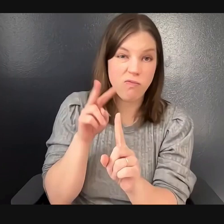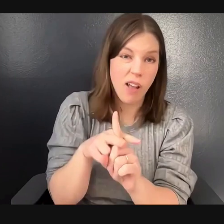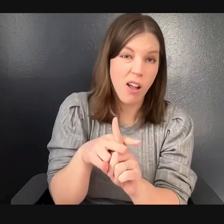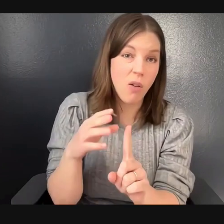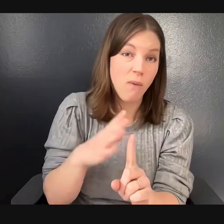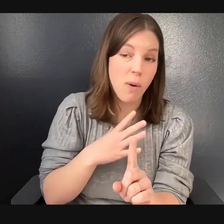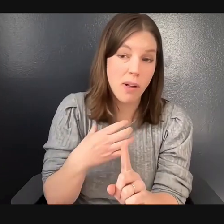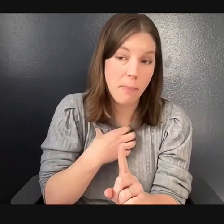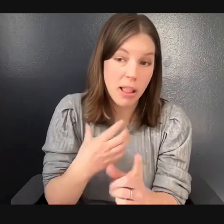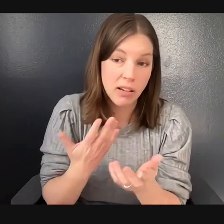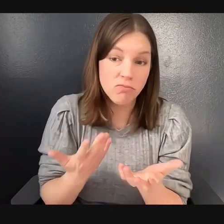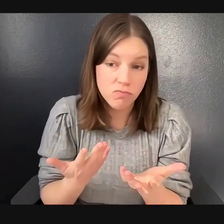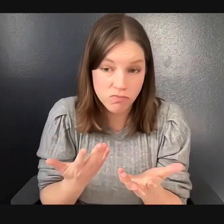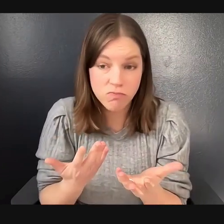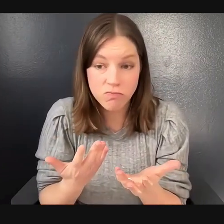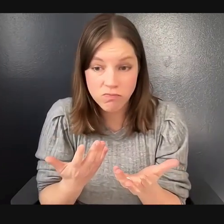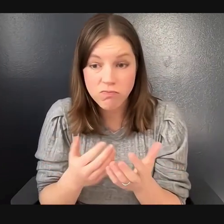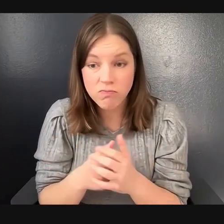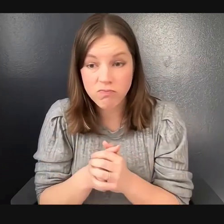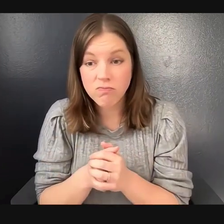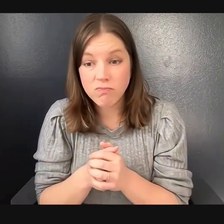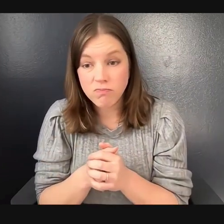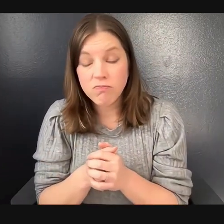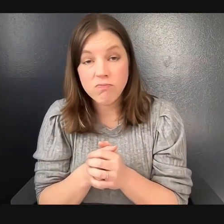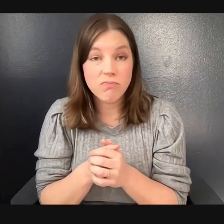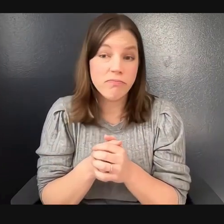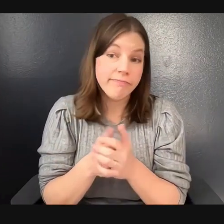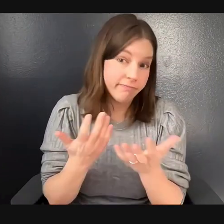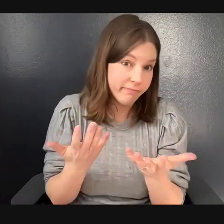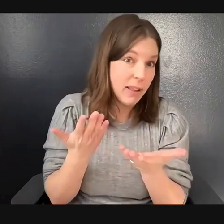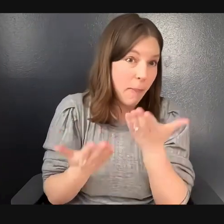I see someone say, file a formal complaint.